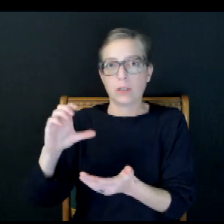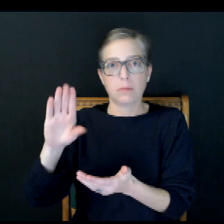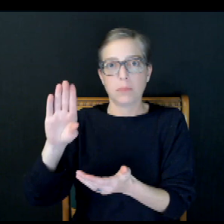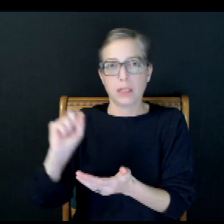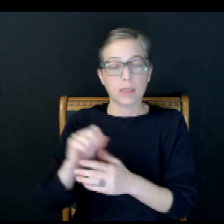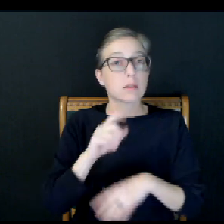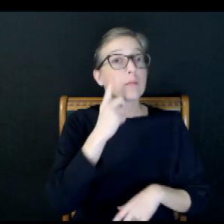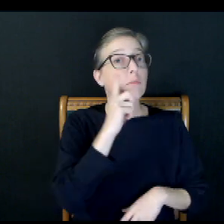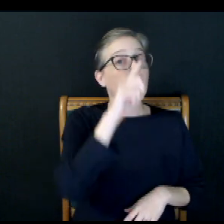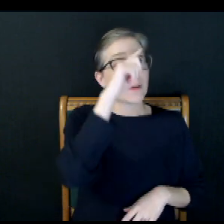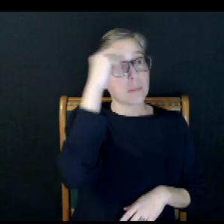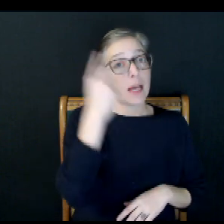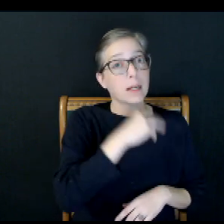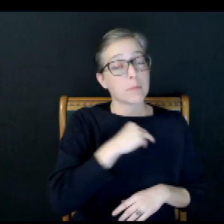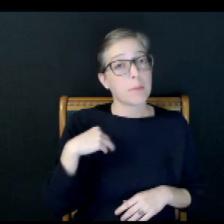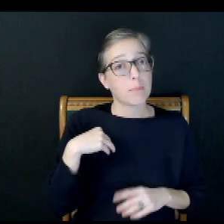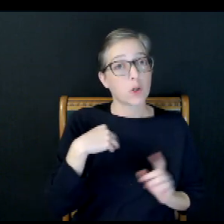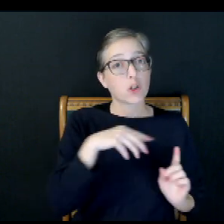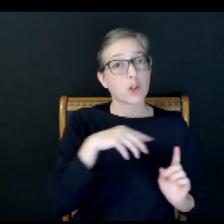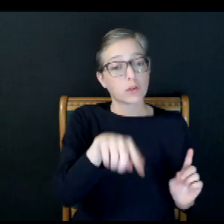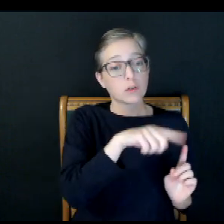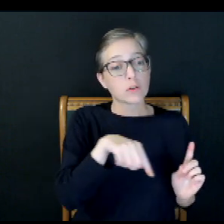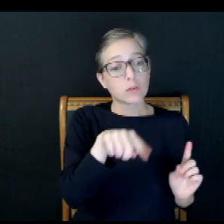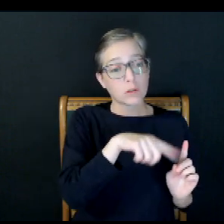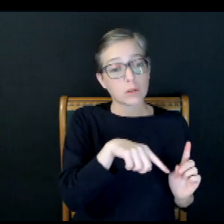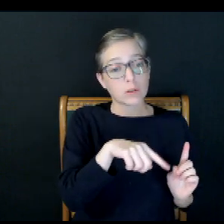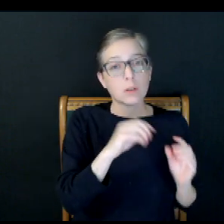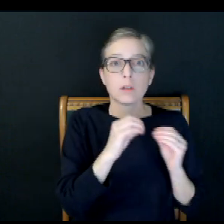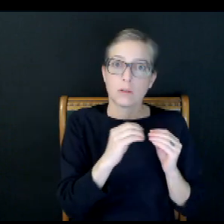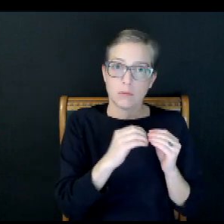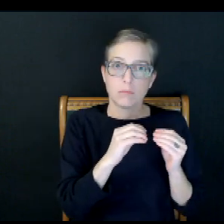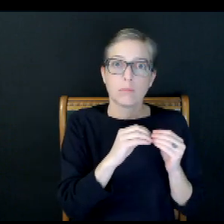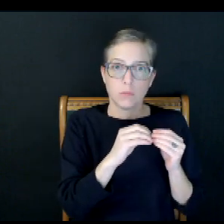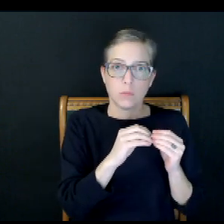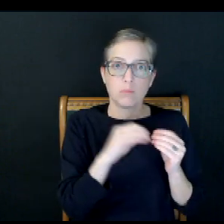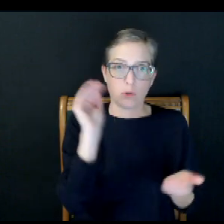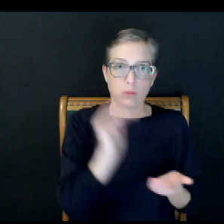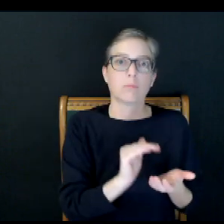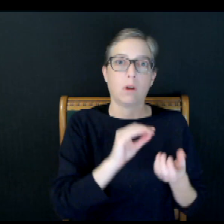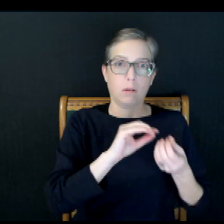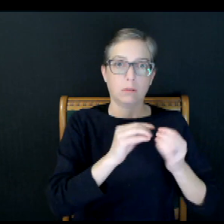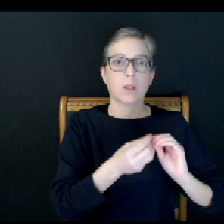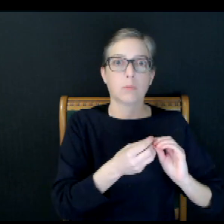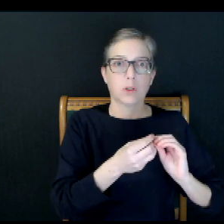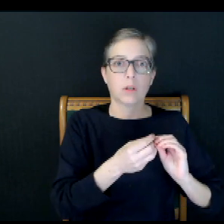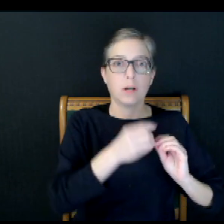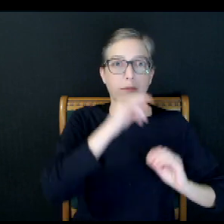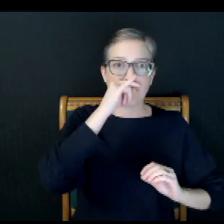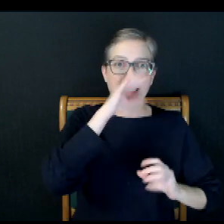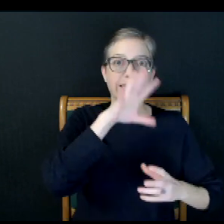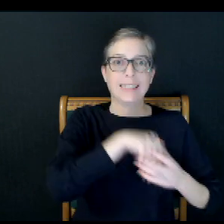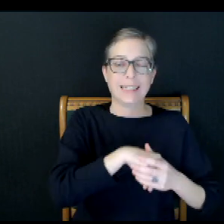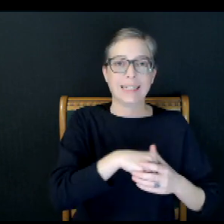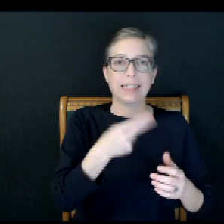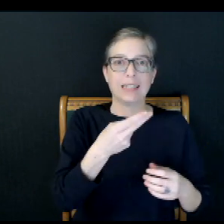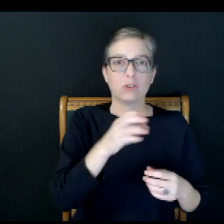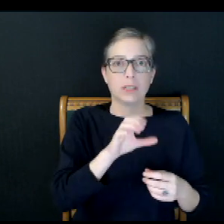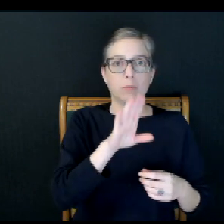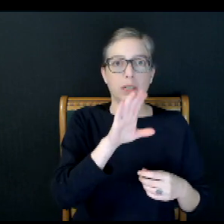There was also small numbers of kids who are in HCBS. Same with our American Indian, Alaskan native members.